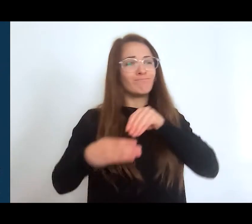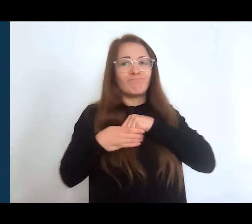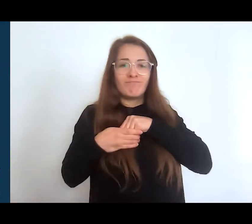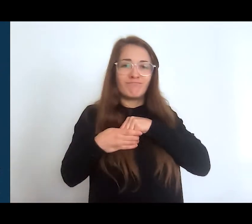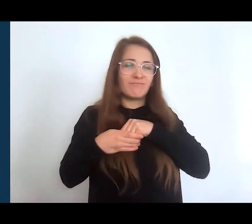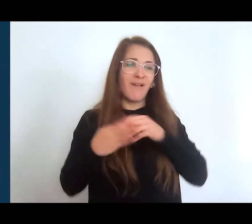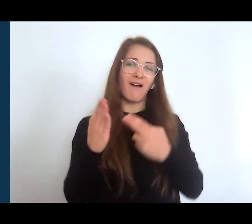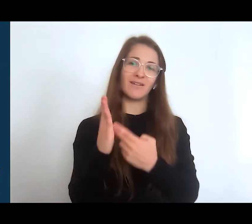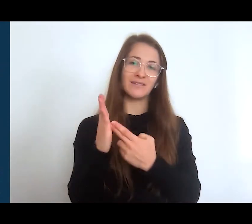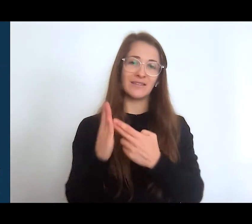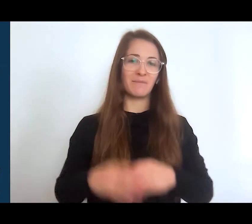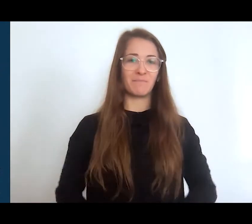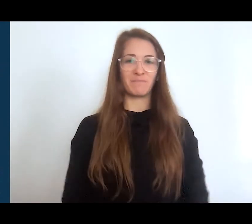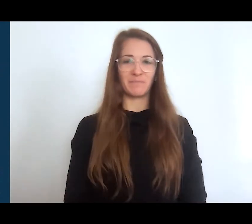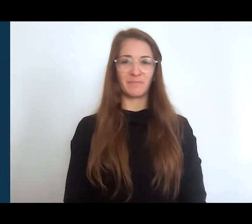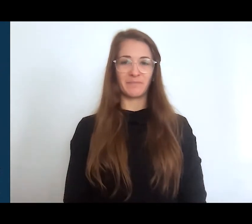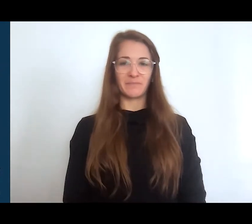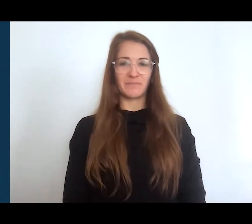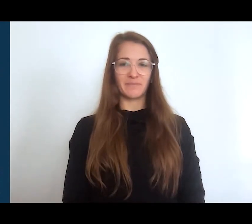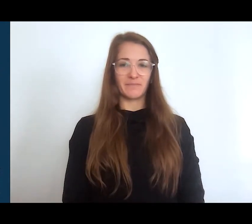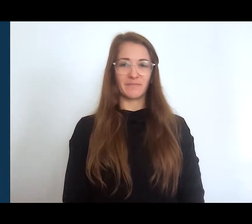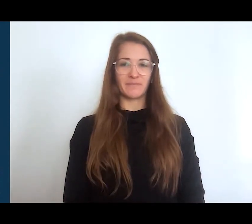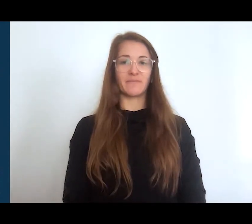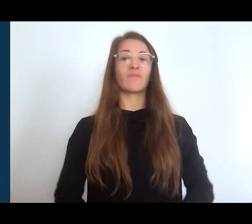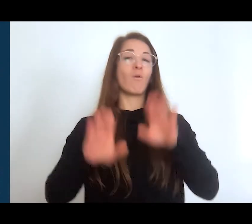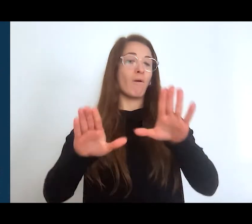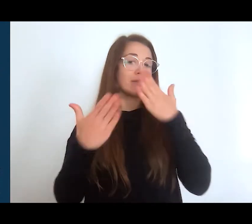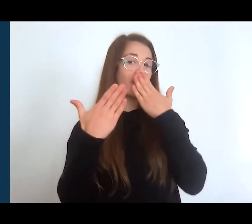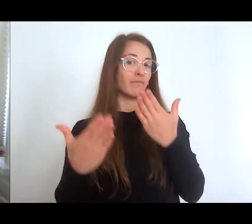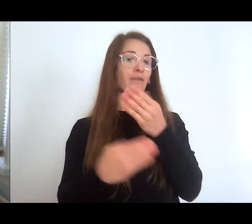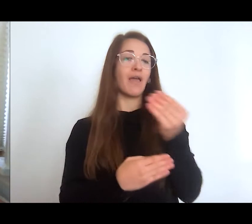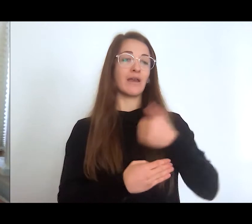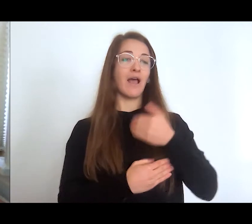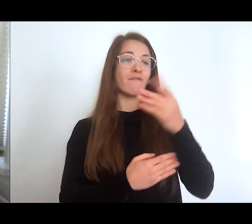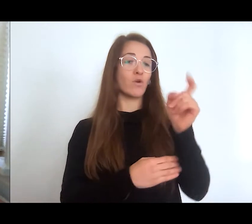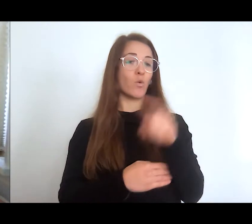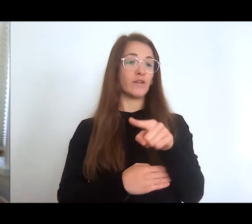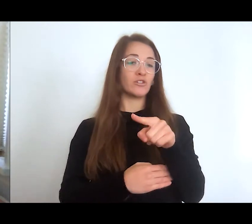WORK, I THINK IT IS MY HEART HONESTLY. GREAT, THANK YOU.